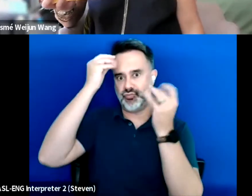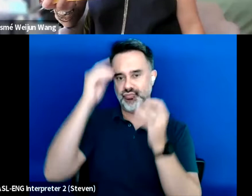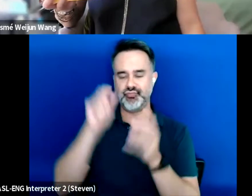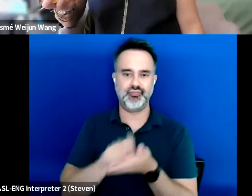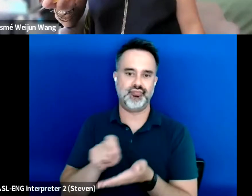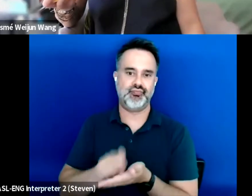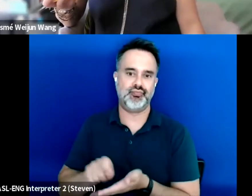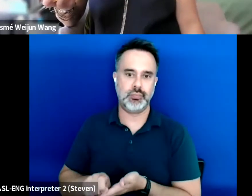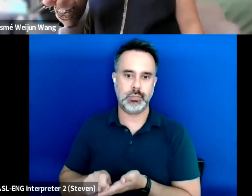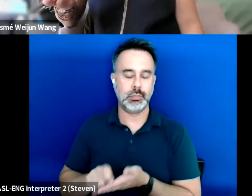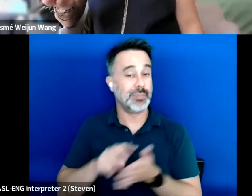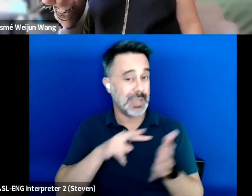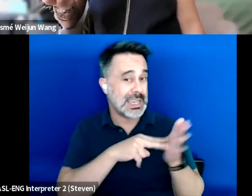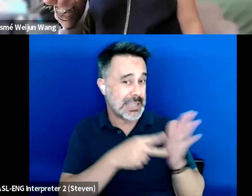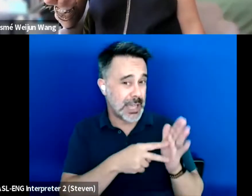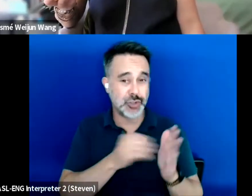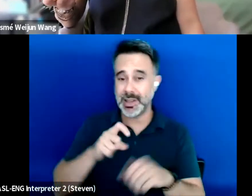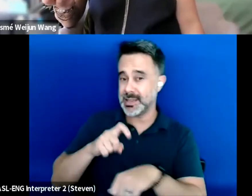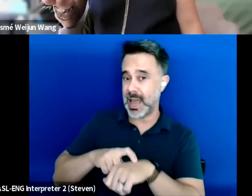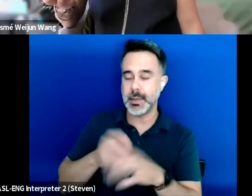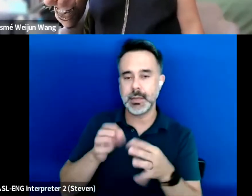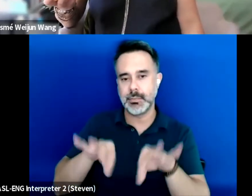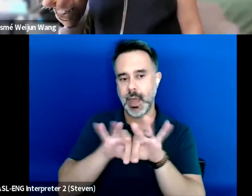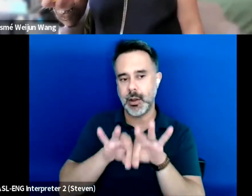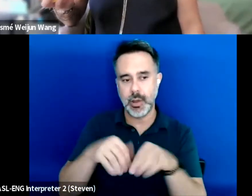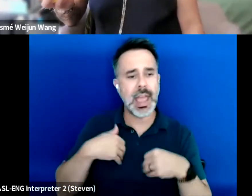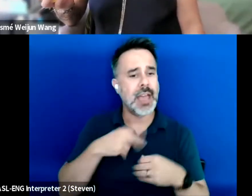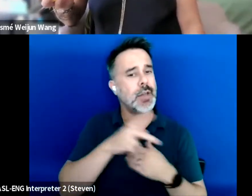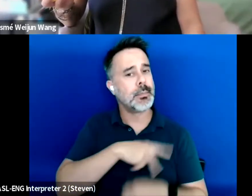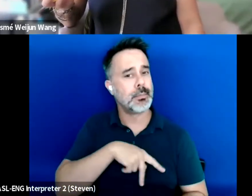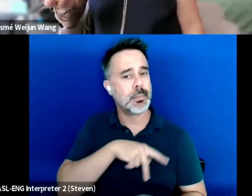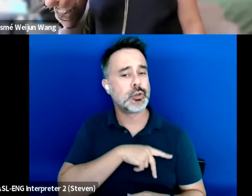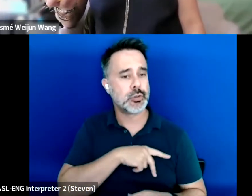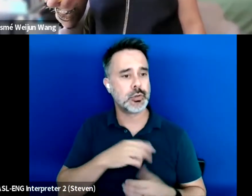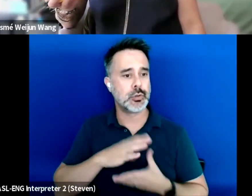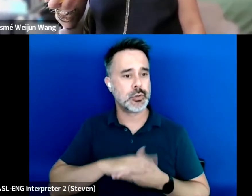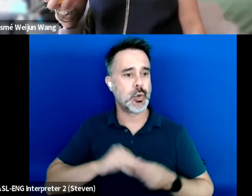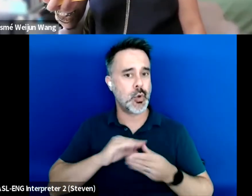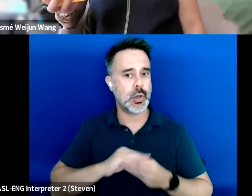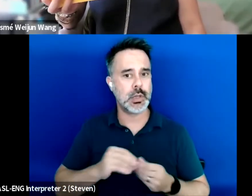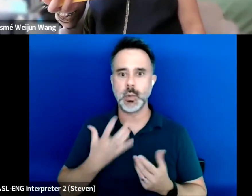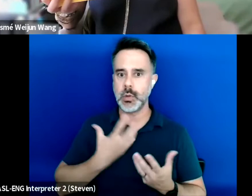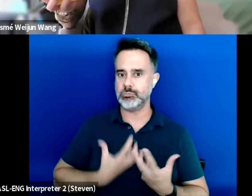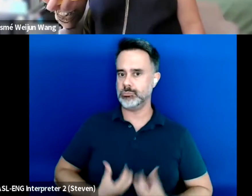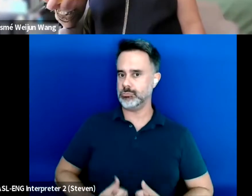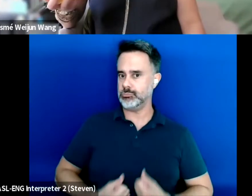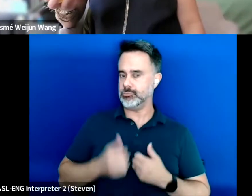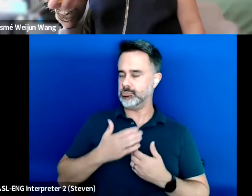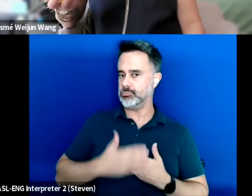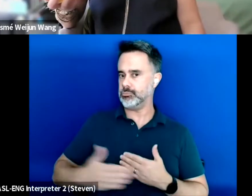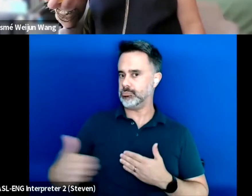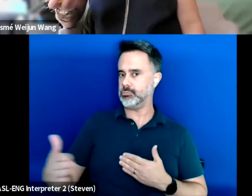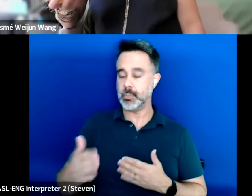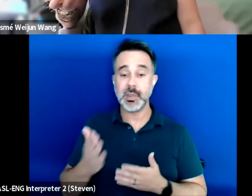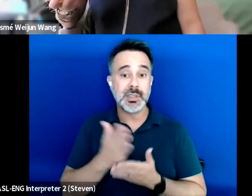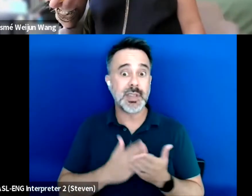Gathering disparate wispy threads into neat chapters and sections. Memories rearranged, pulled apart, de-emphasized.